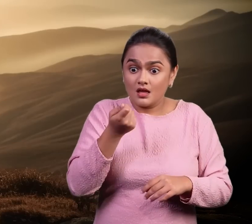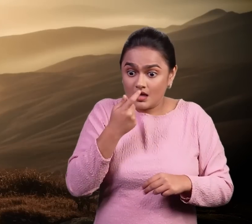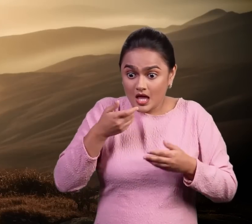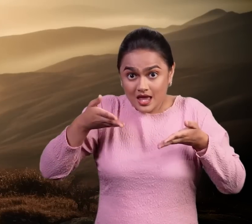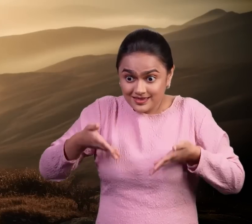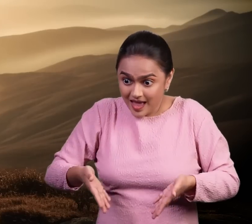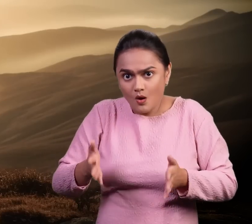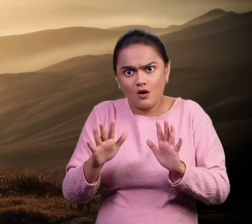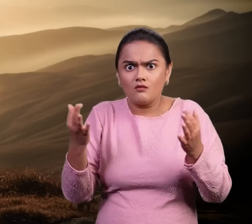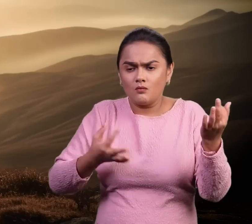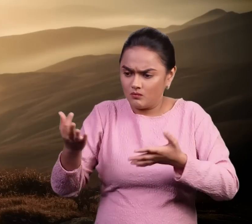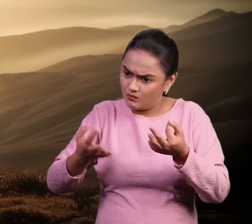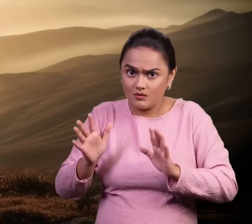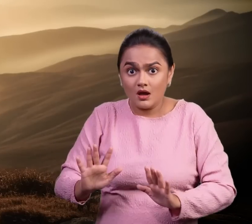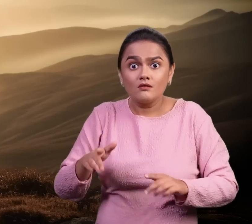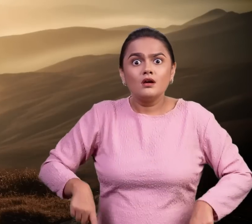human life expectancy has increased.